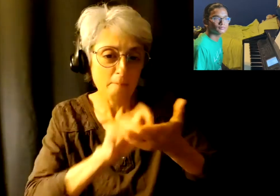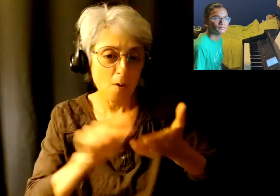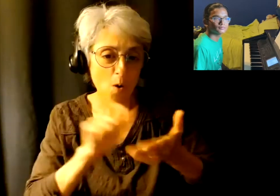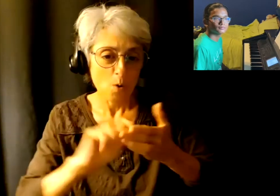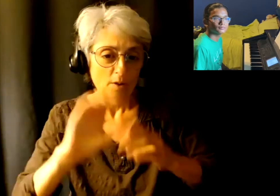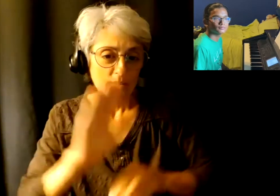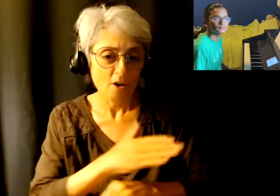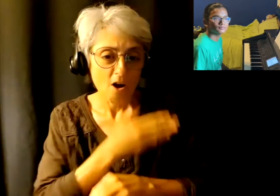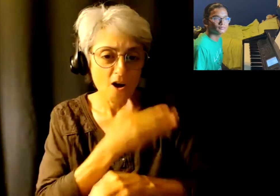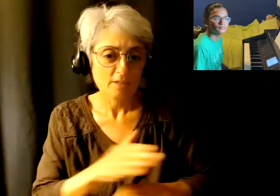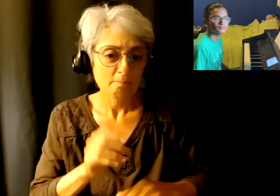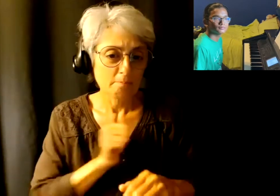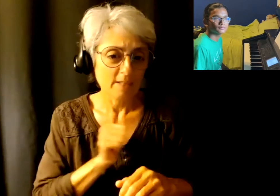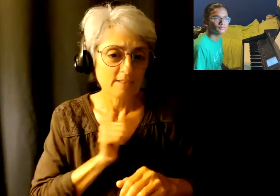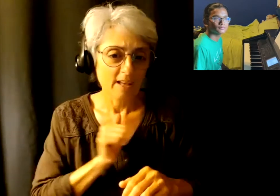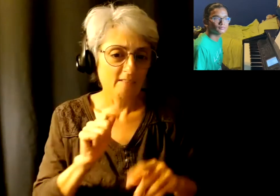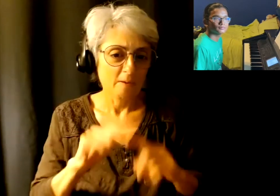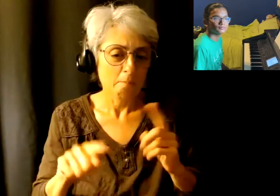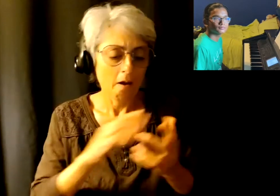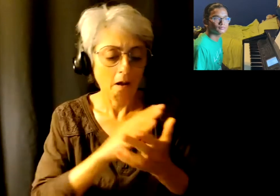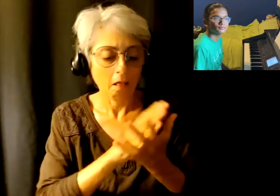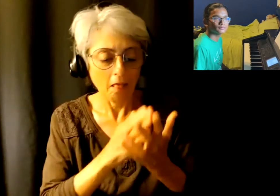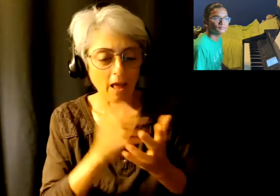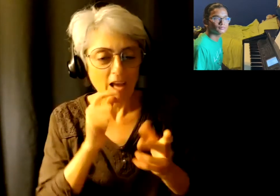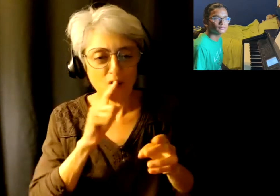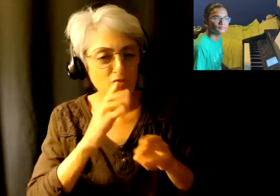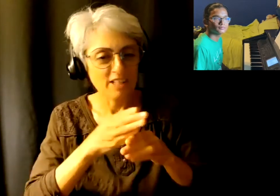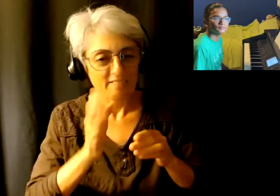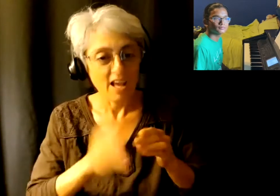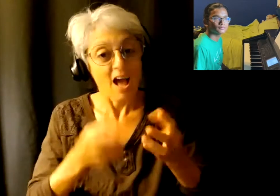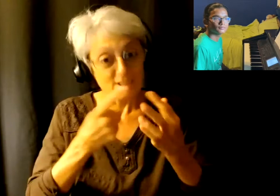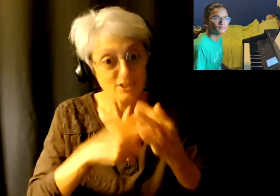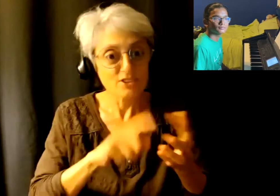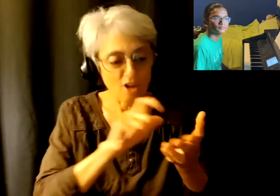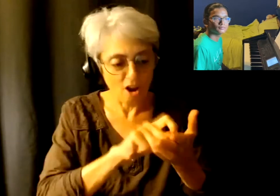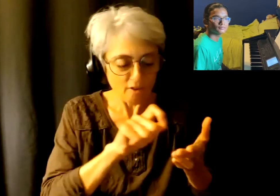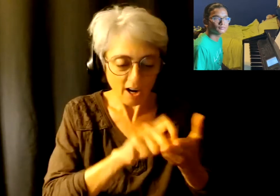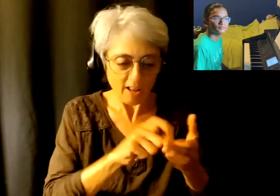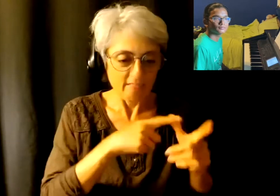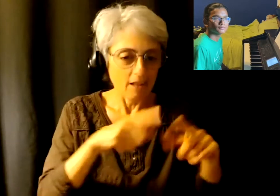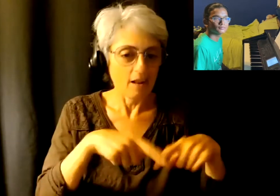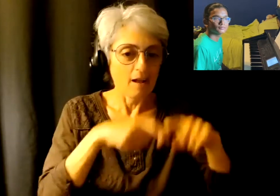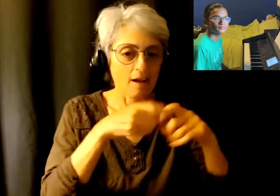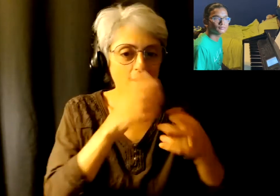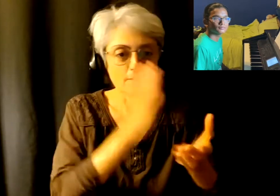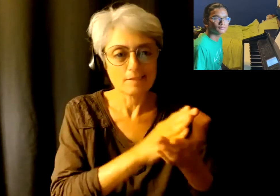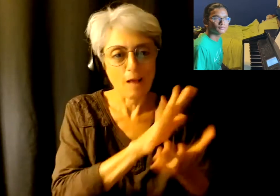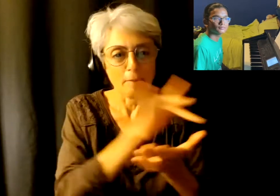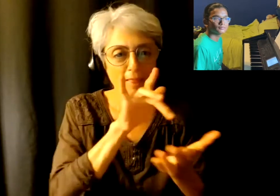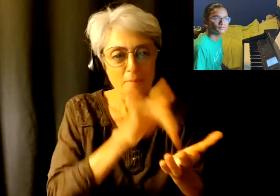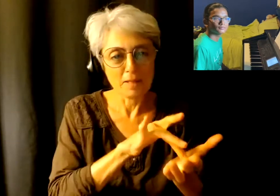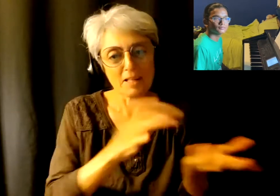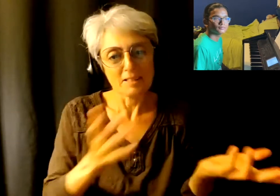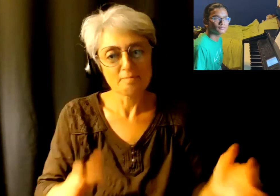I don't really finish it. Like I started but then I just stopped doing it in the middle